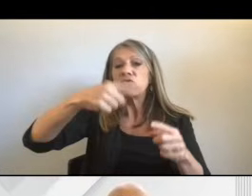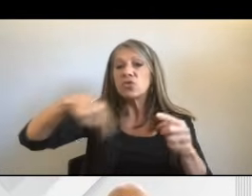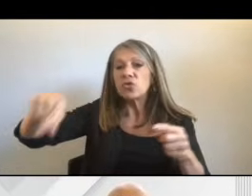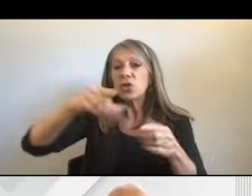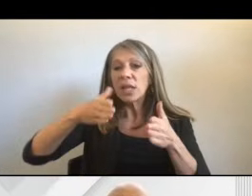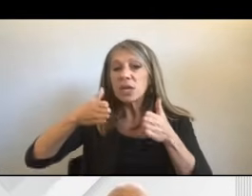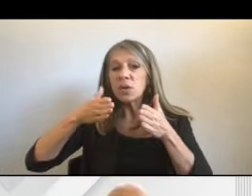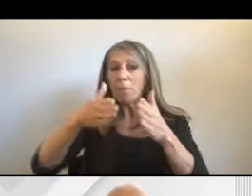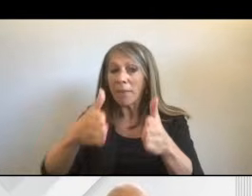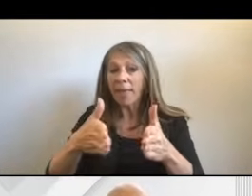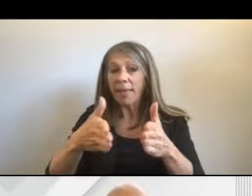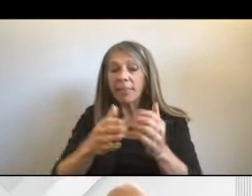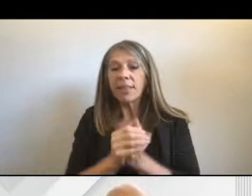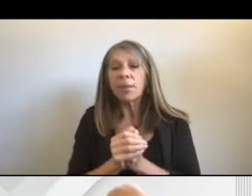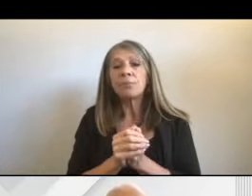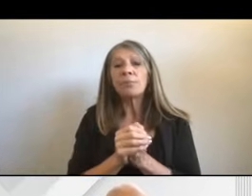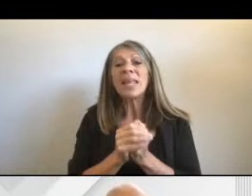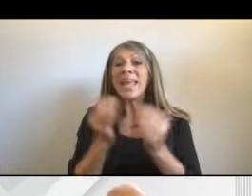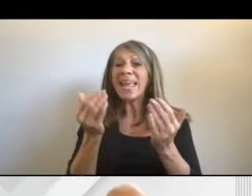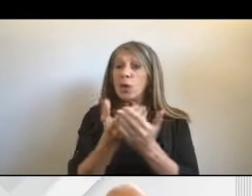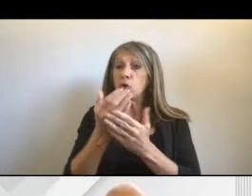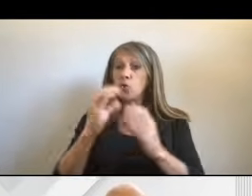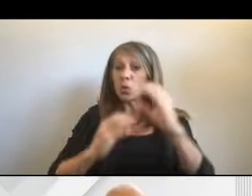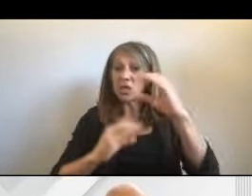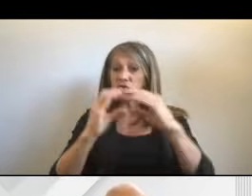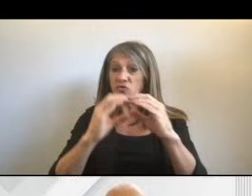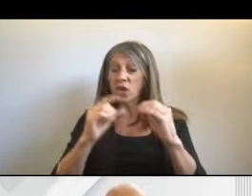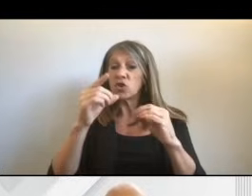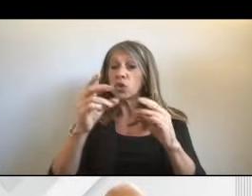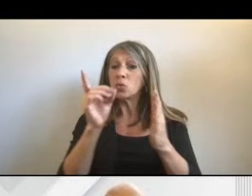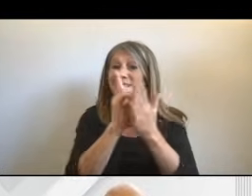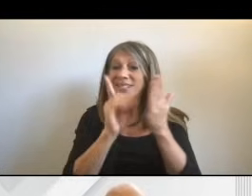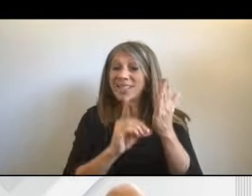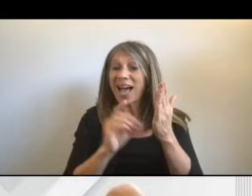So in new construction, you design it in such a way that that doesn't happen,